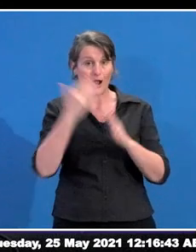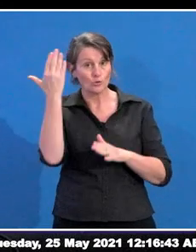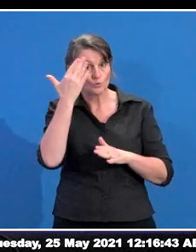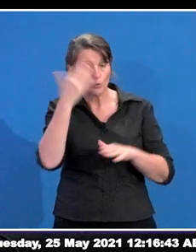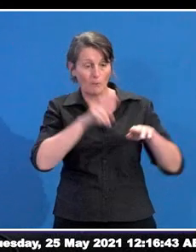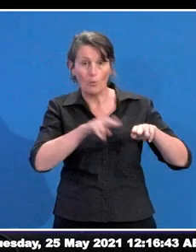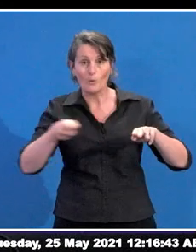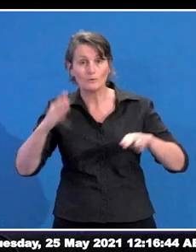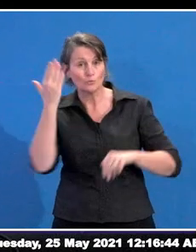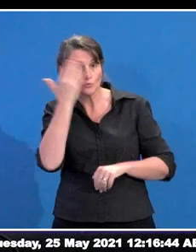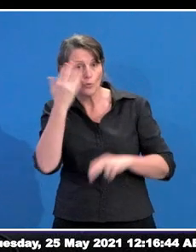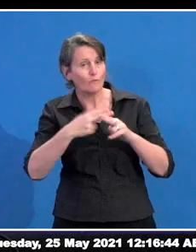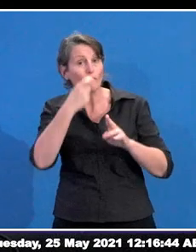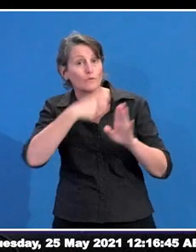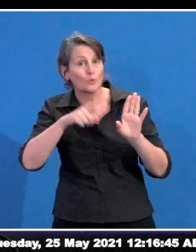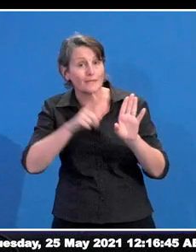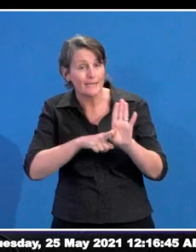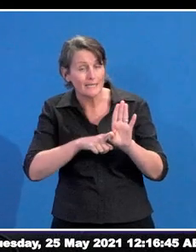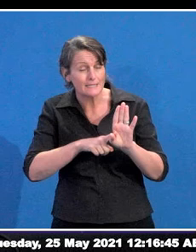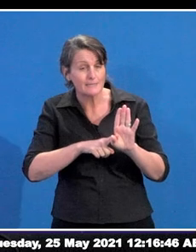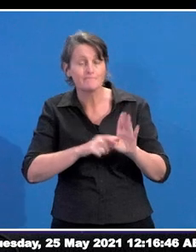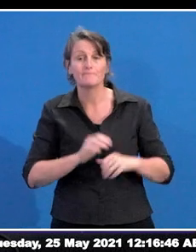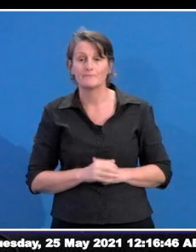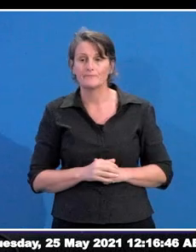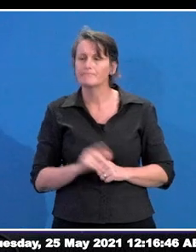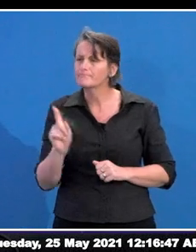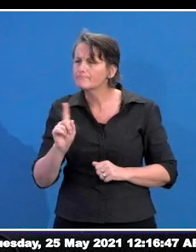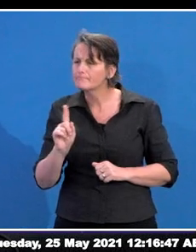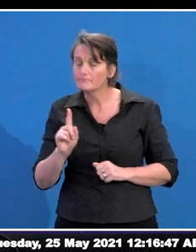Was that...? Sorry? What? For some years did he live in a boarding school?